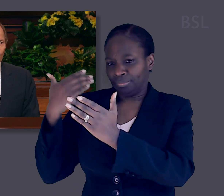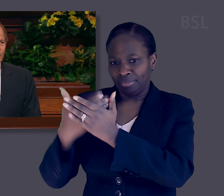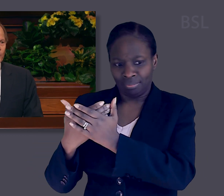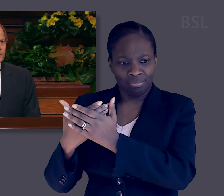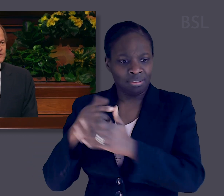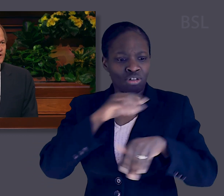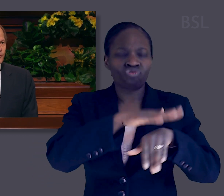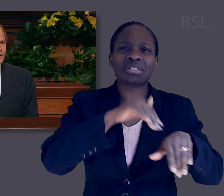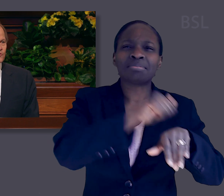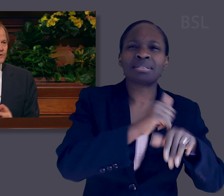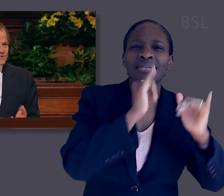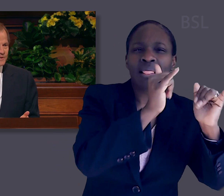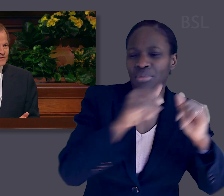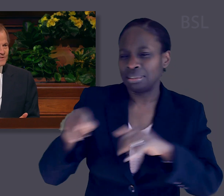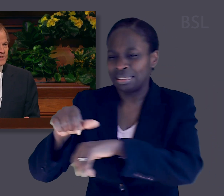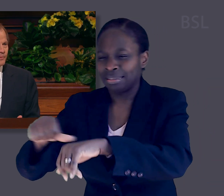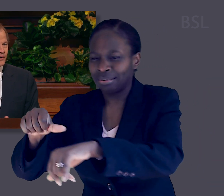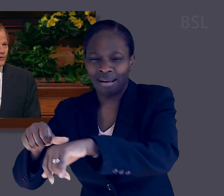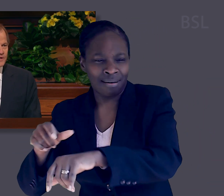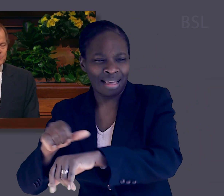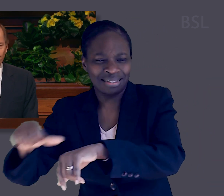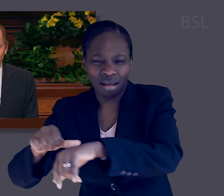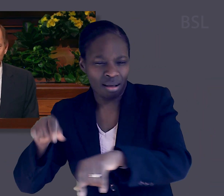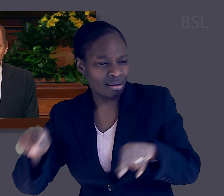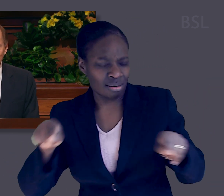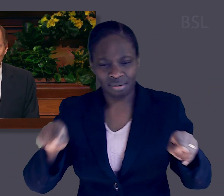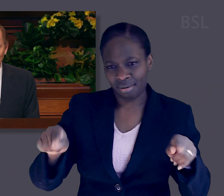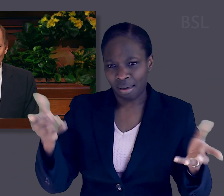the way we have celebrated Christmas as compared with Easter.